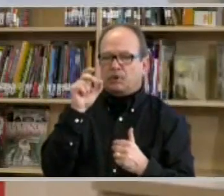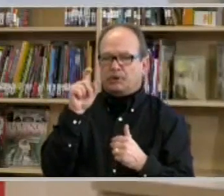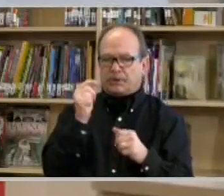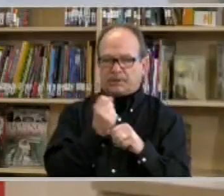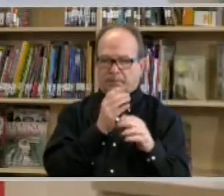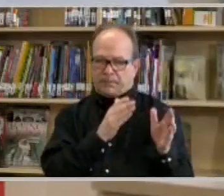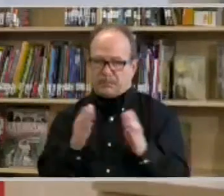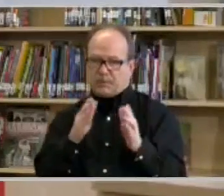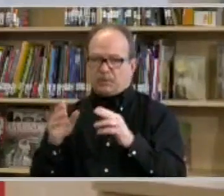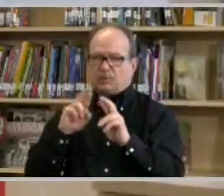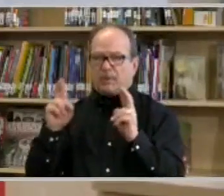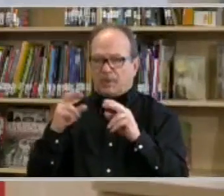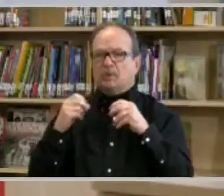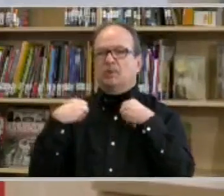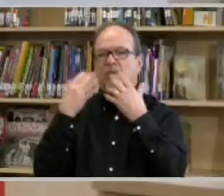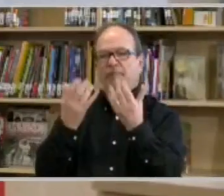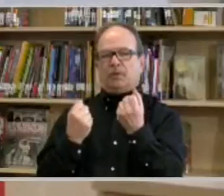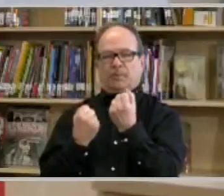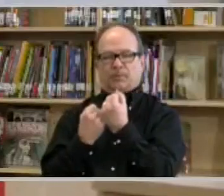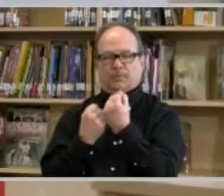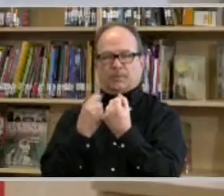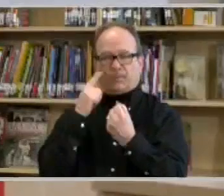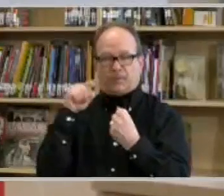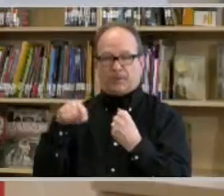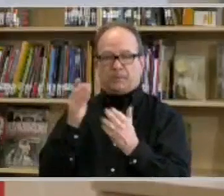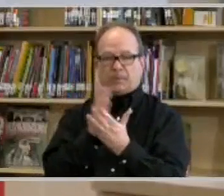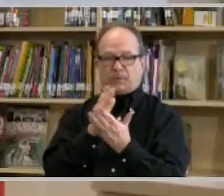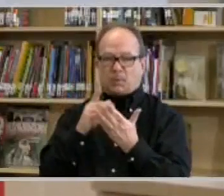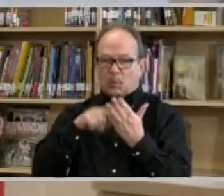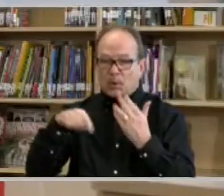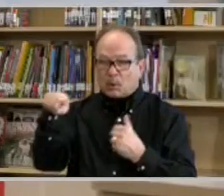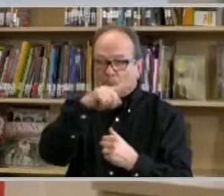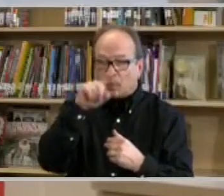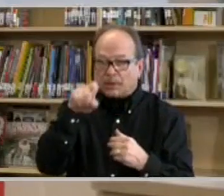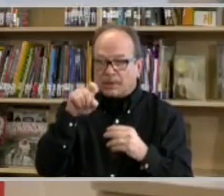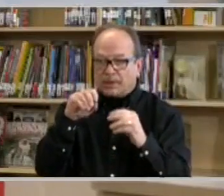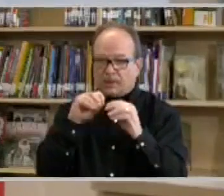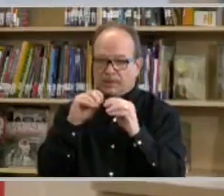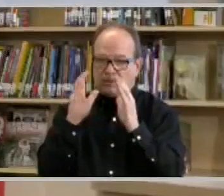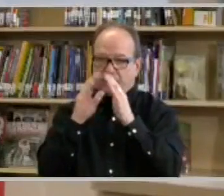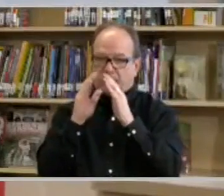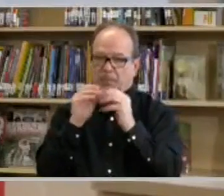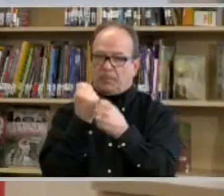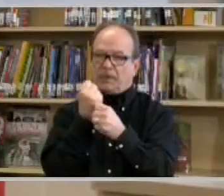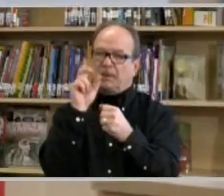IT'S IMPORTANT FOR ME TO HAVE THESE CONVERSATIONS TO MAKE THE ARGUMENT FOR THE THINGS THAT NOT